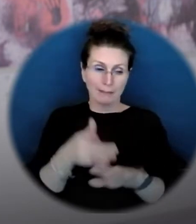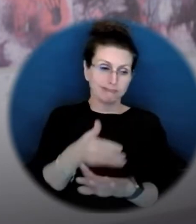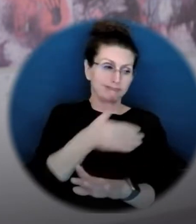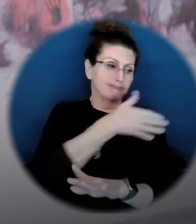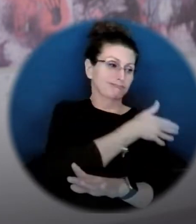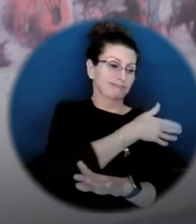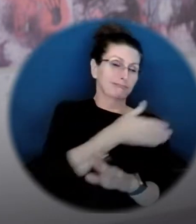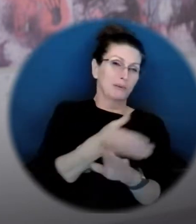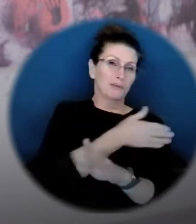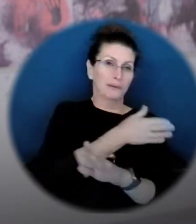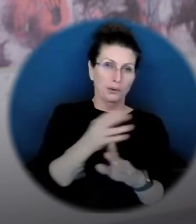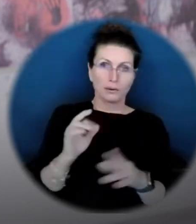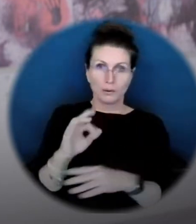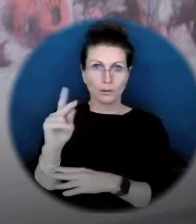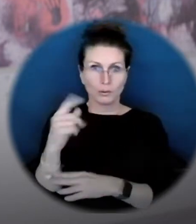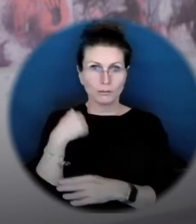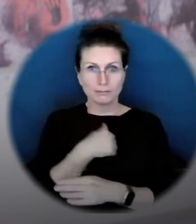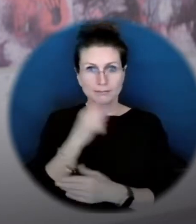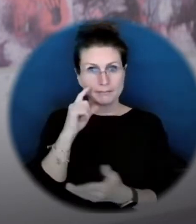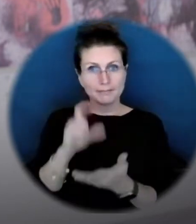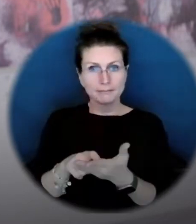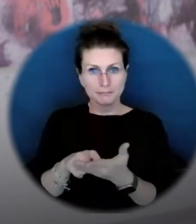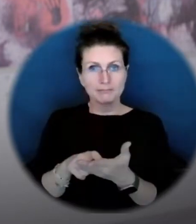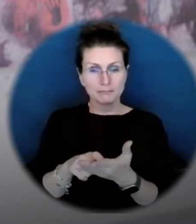York University acknowledges its presence